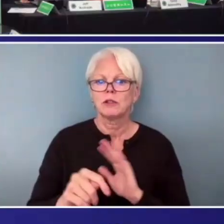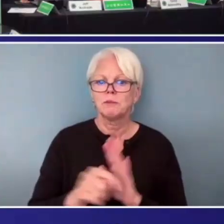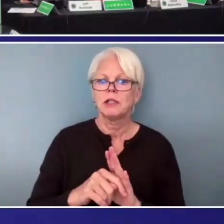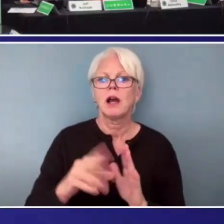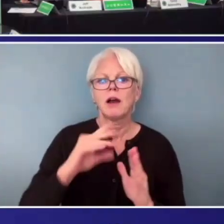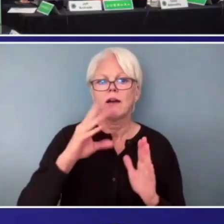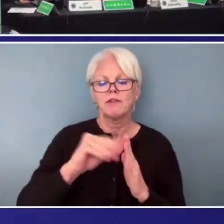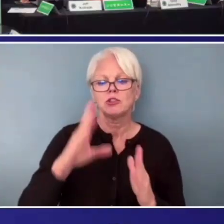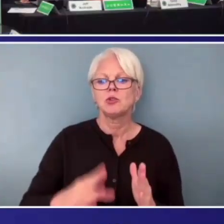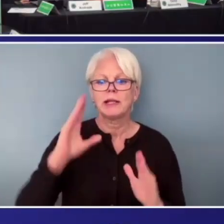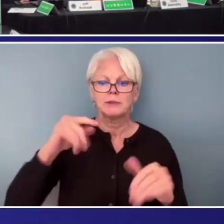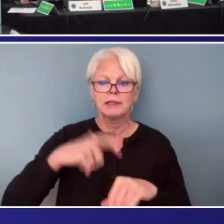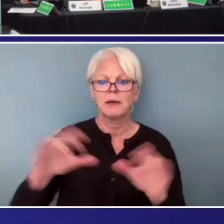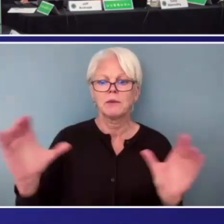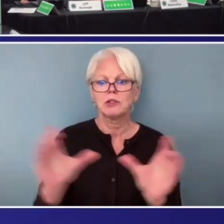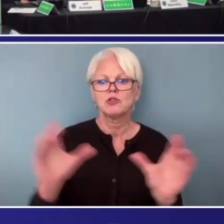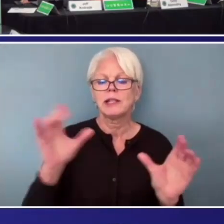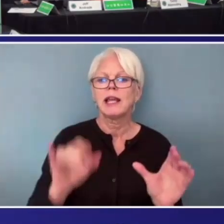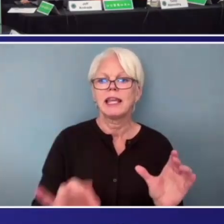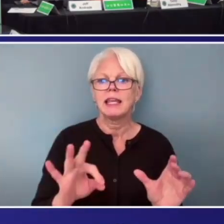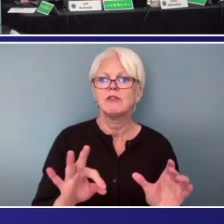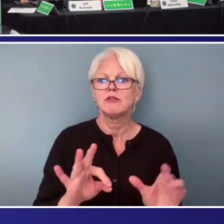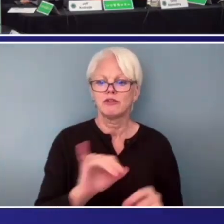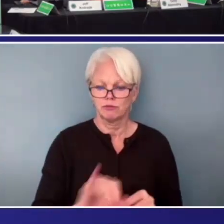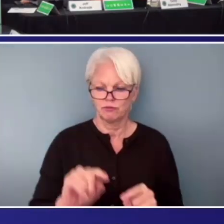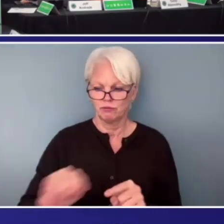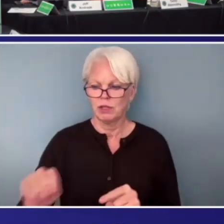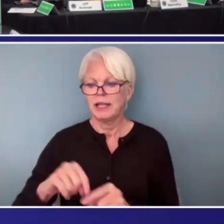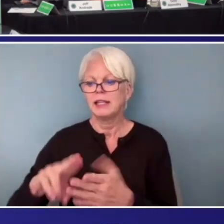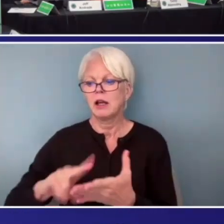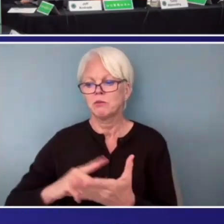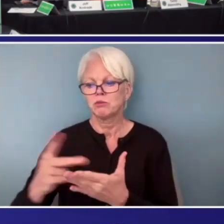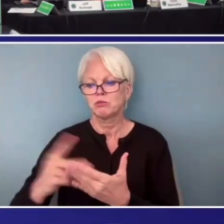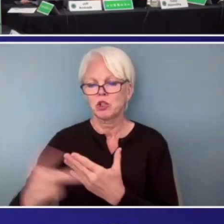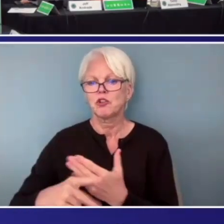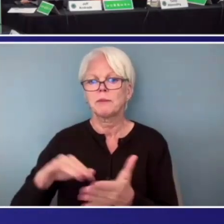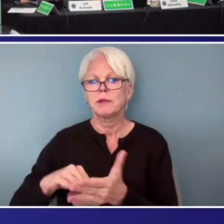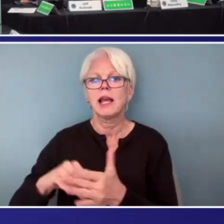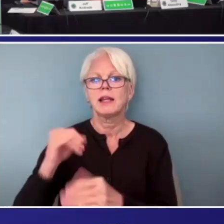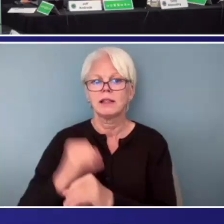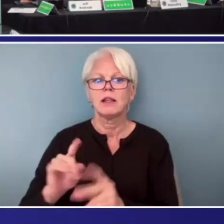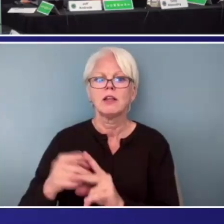to credential if the student Romanette one is enrolled in a program of study at an institution as of June 30,